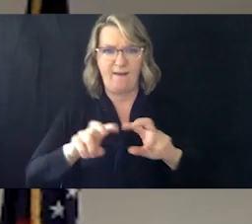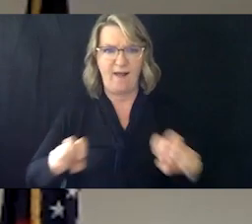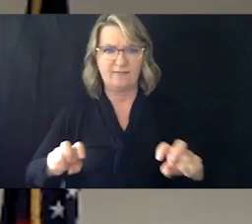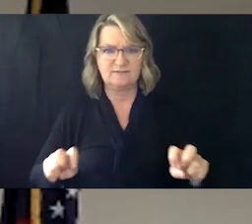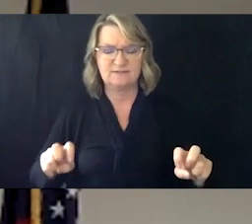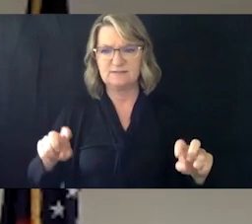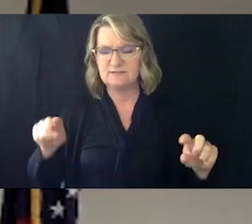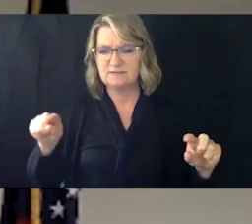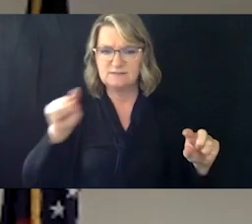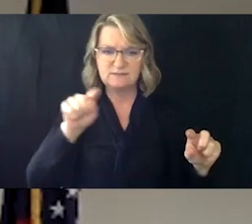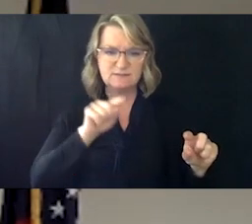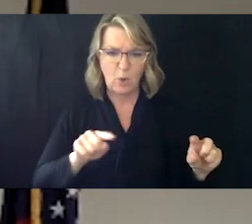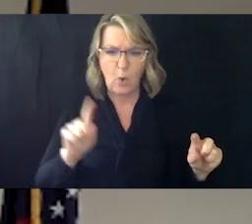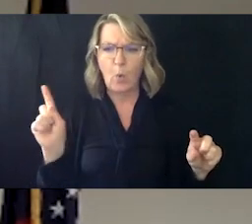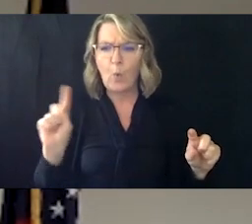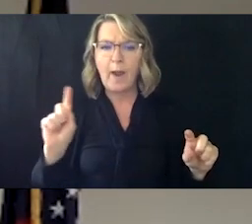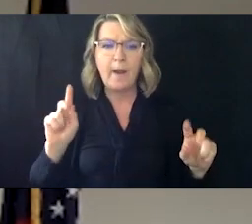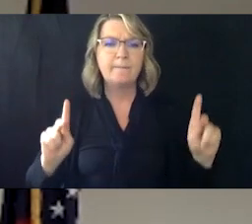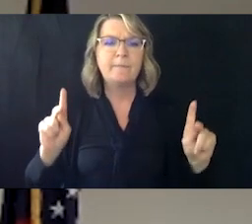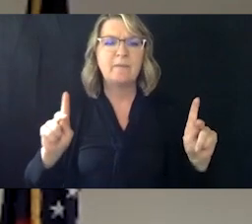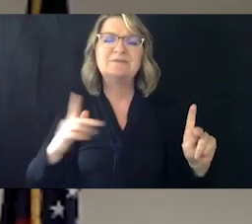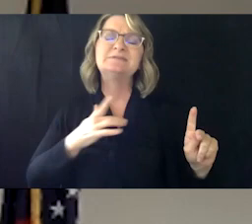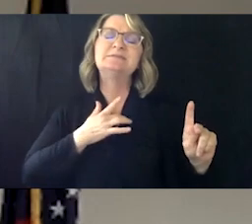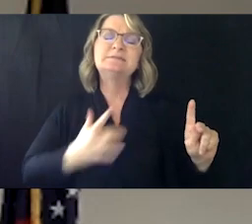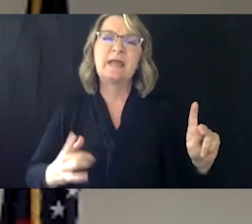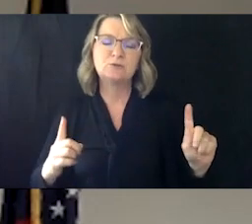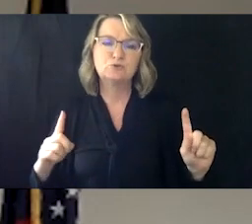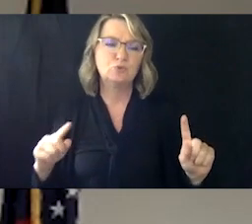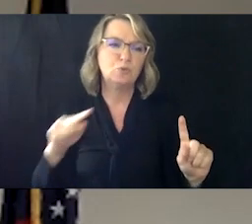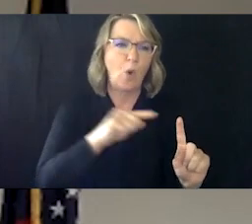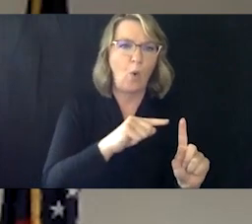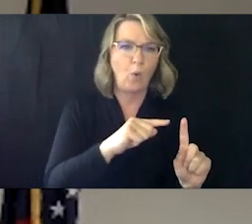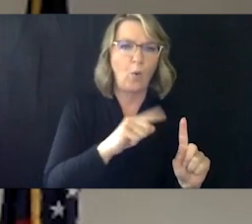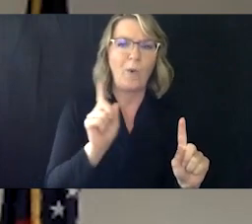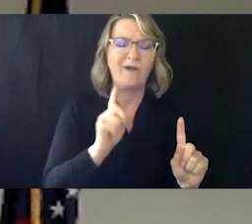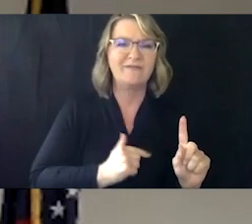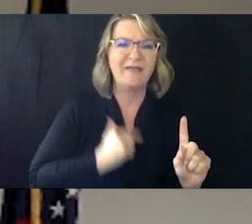for where those in-person voters are likely where they live and those ones that are likely to vote